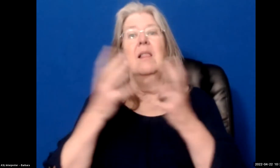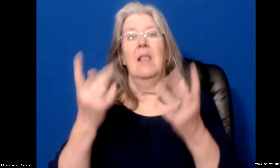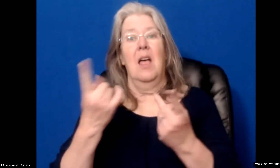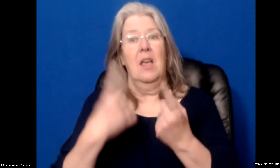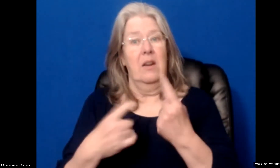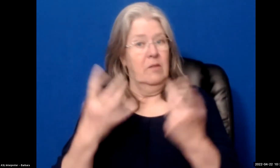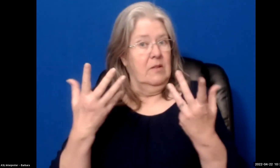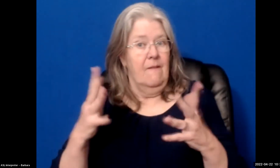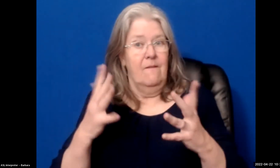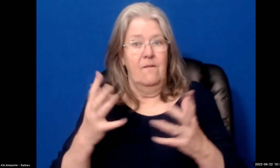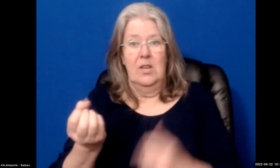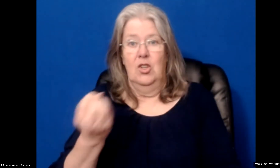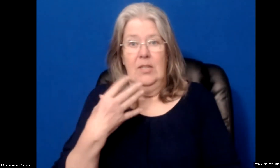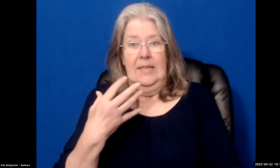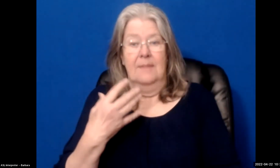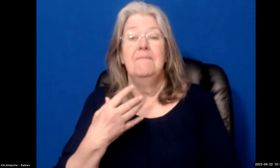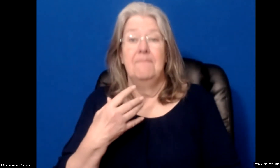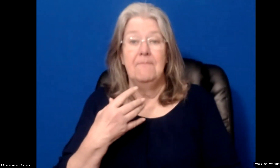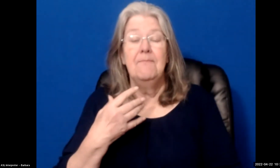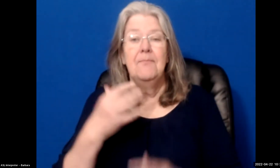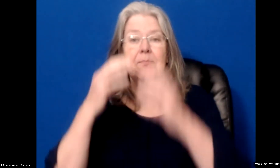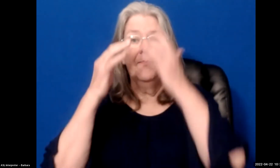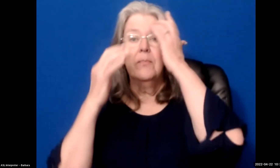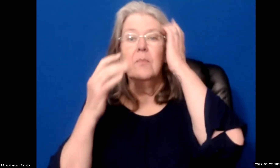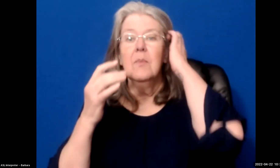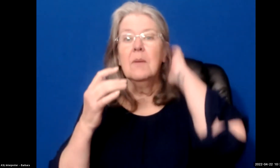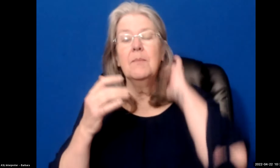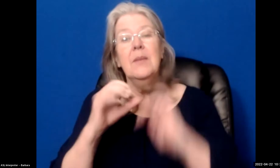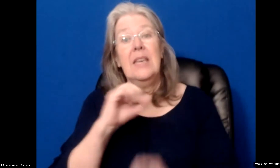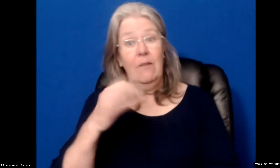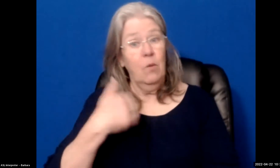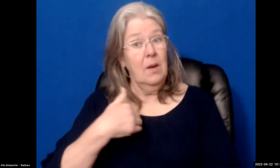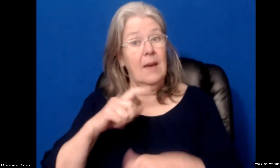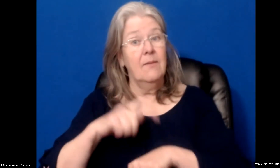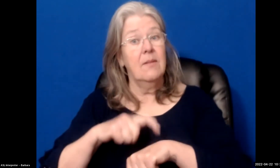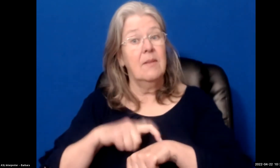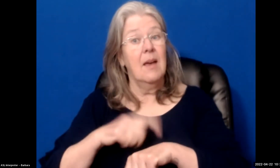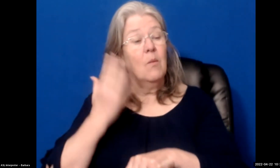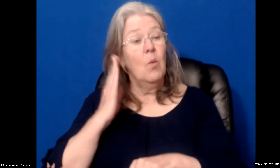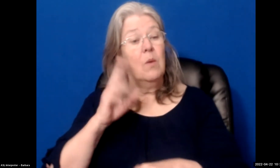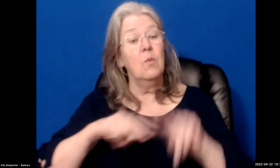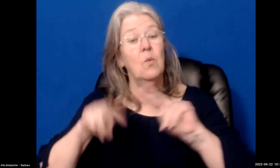addressing those questions submitted in advance, and if we have time we can address some of the questions that are submitted.